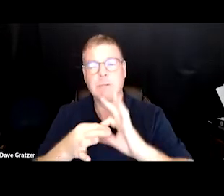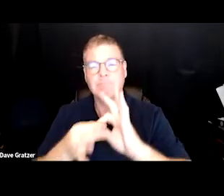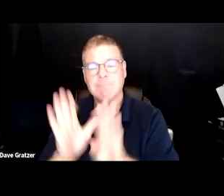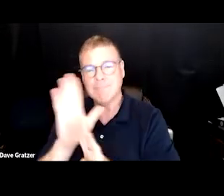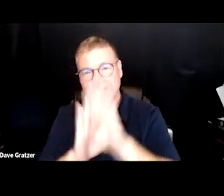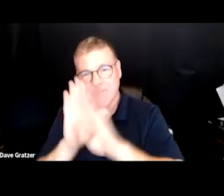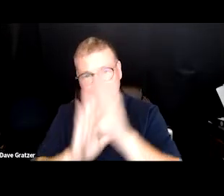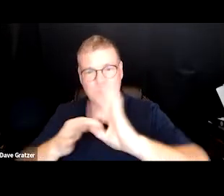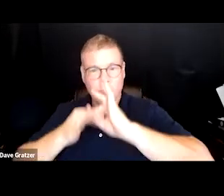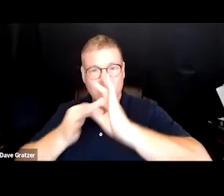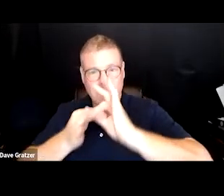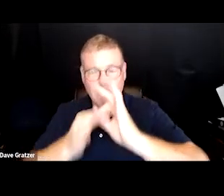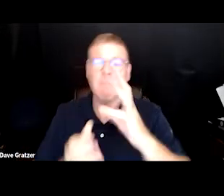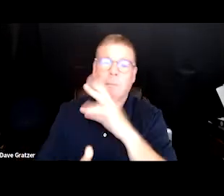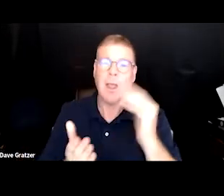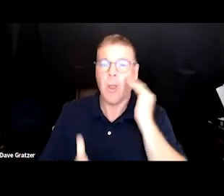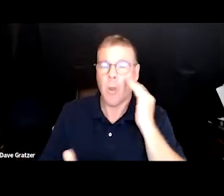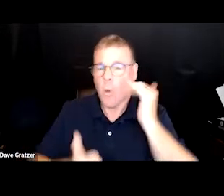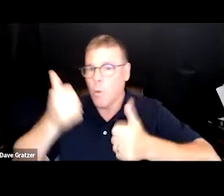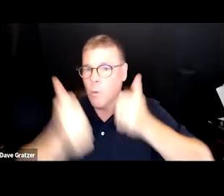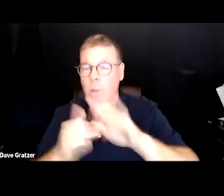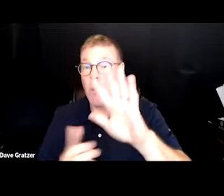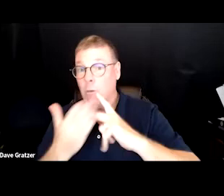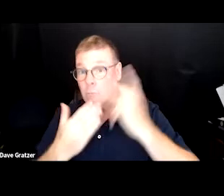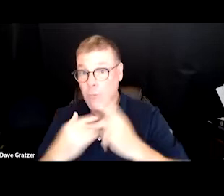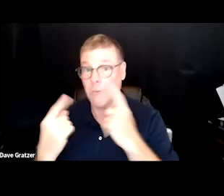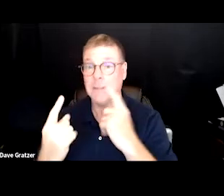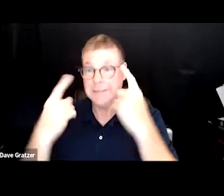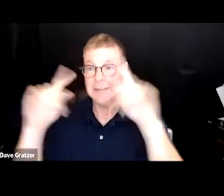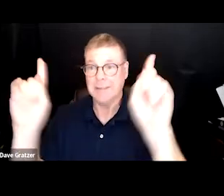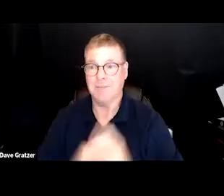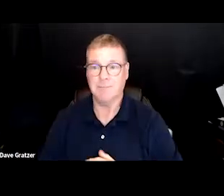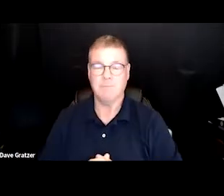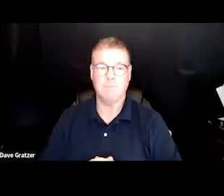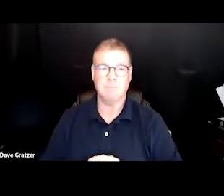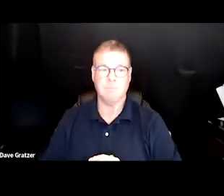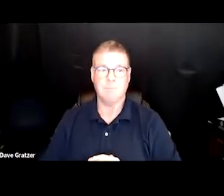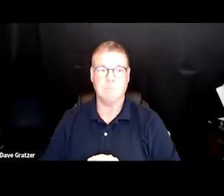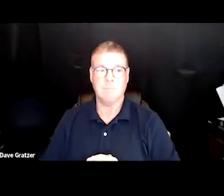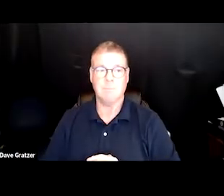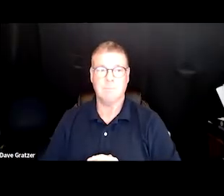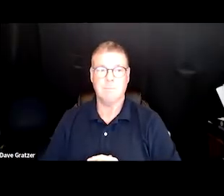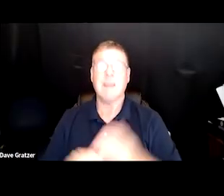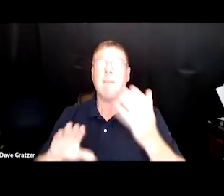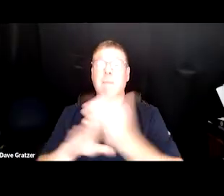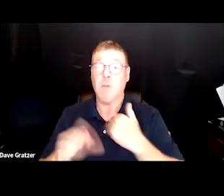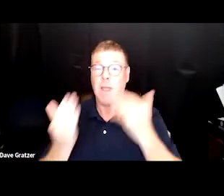And to realize the importance of knowing whether your program is successful. But before I dive in, I just wanna give some background